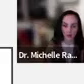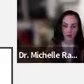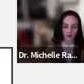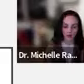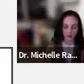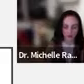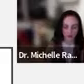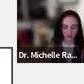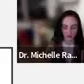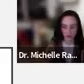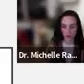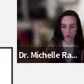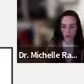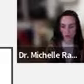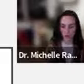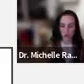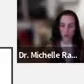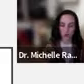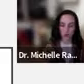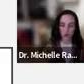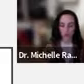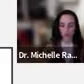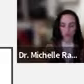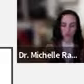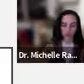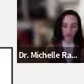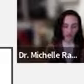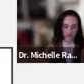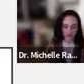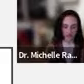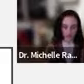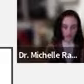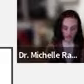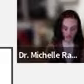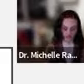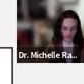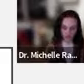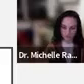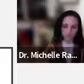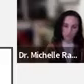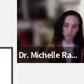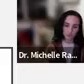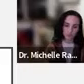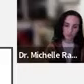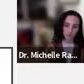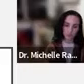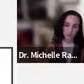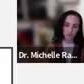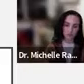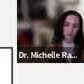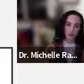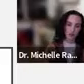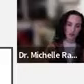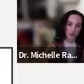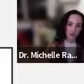cases of. colvin under. you know You know 18 years of age or NDP You know 18 years of age or in the Pediatric group, which is